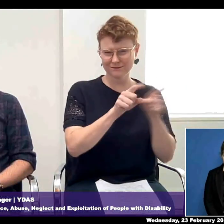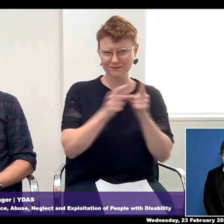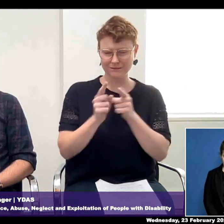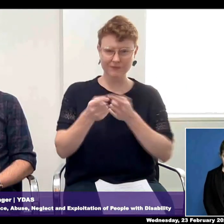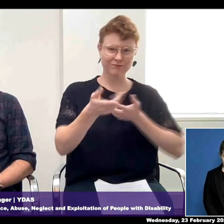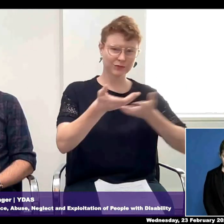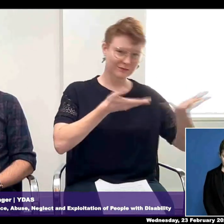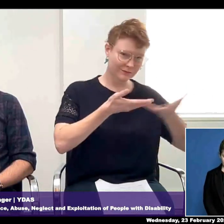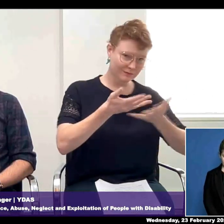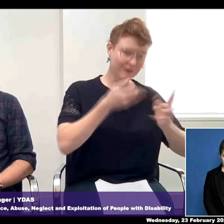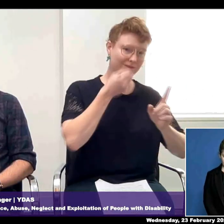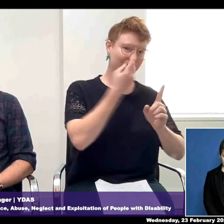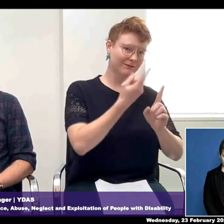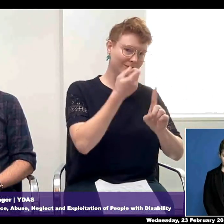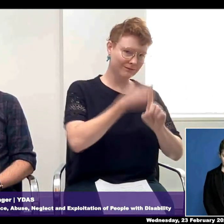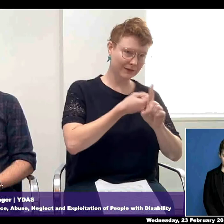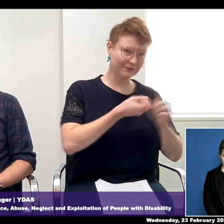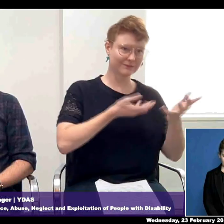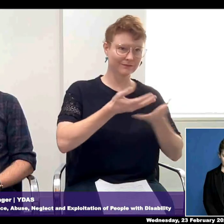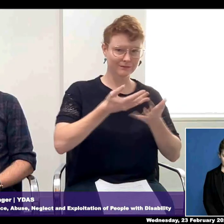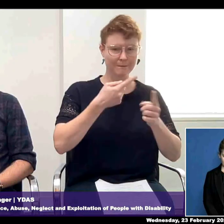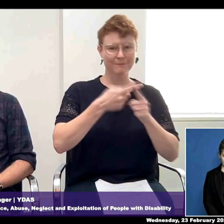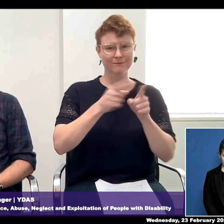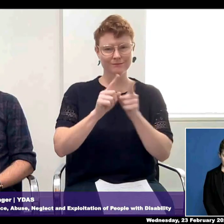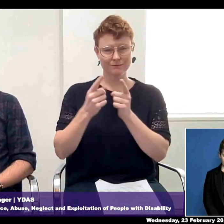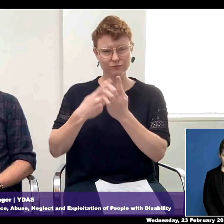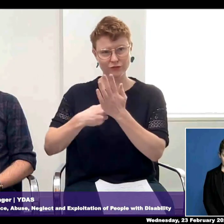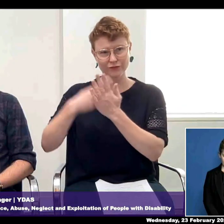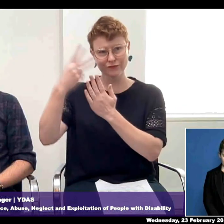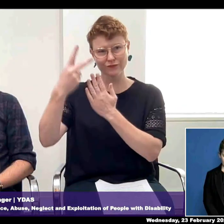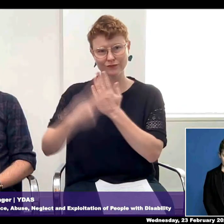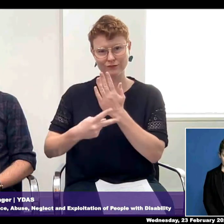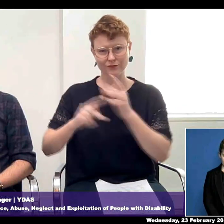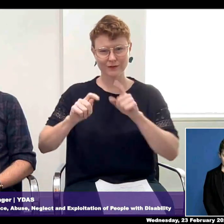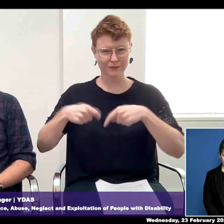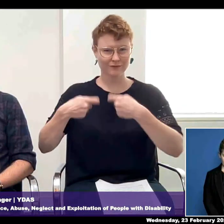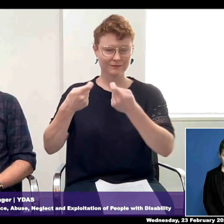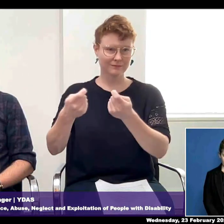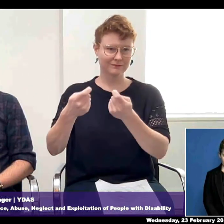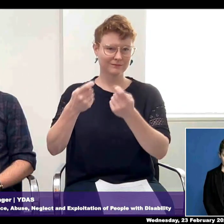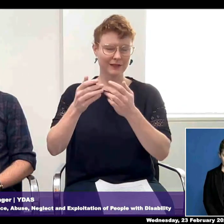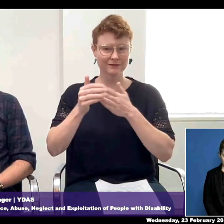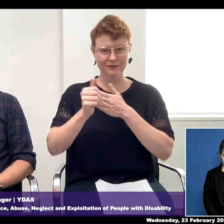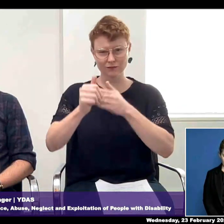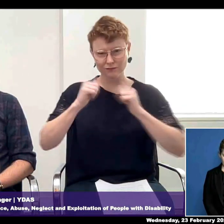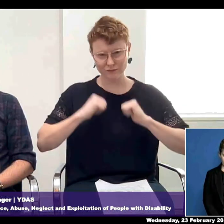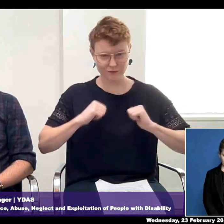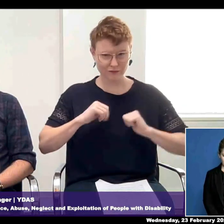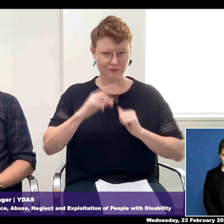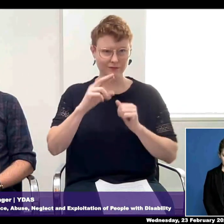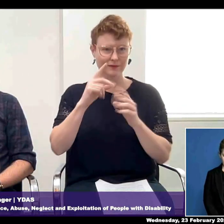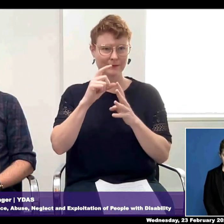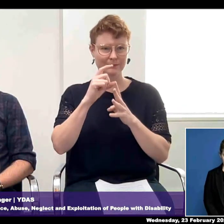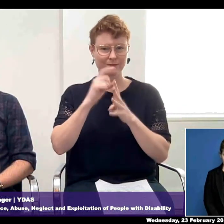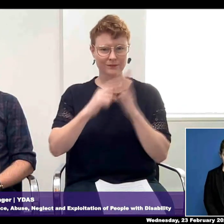So I take care of the team, various services that we provide, both individual advocacy, systemic advocacy and programmatic work.